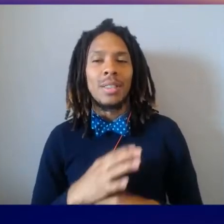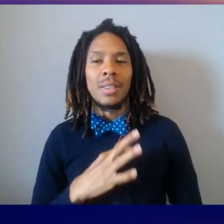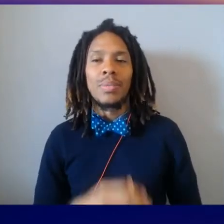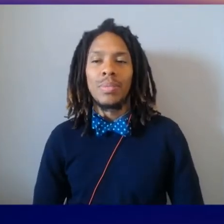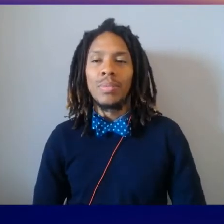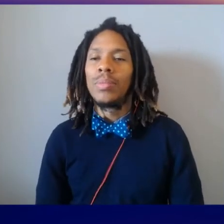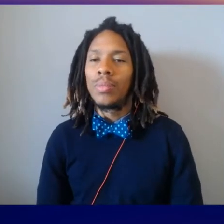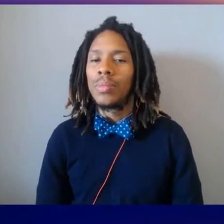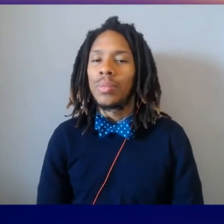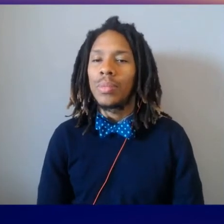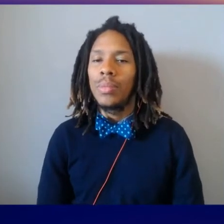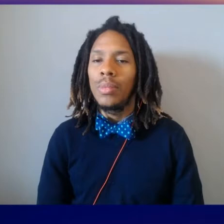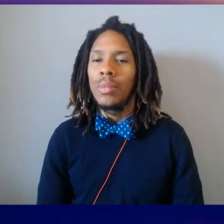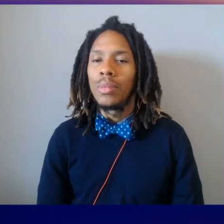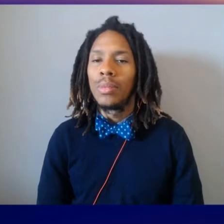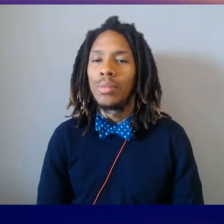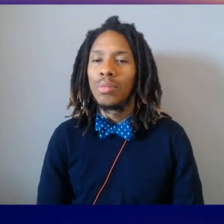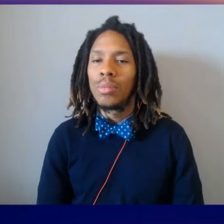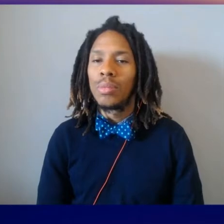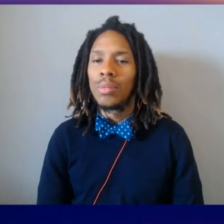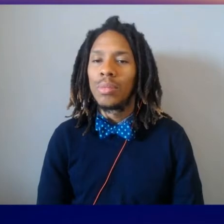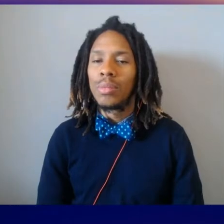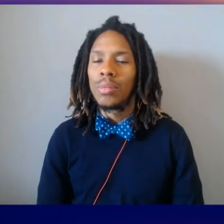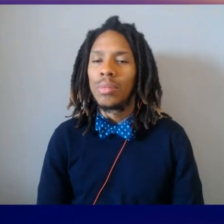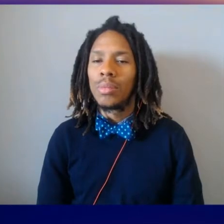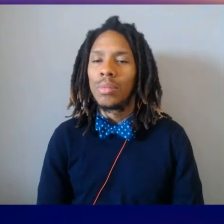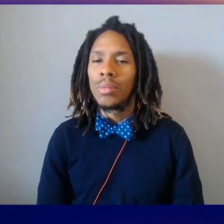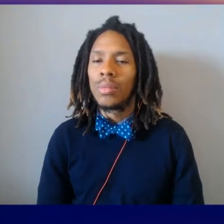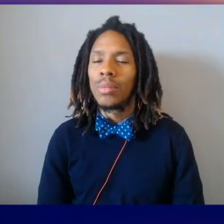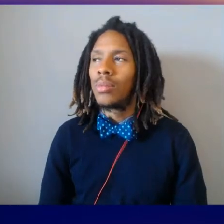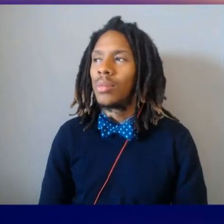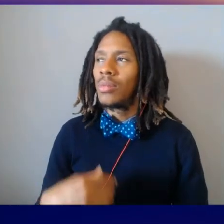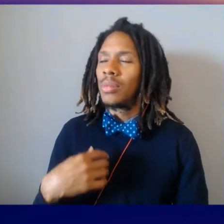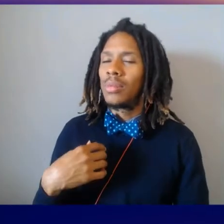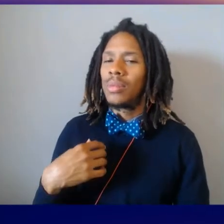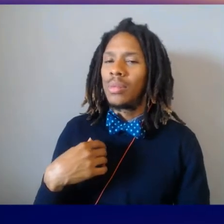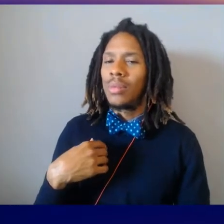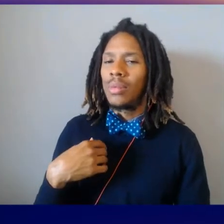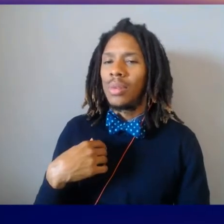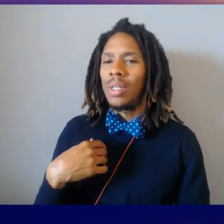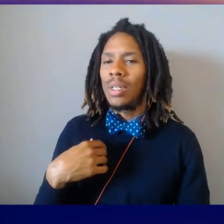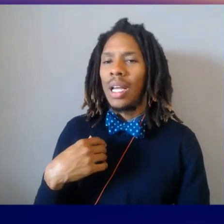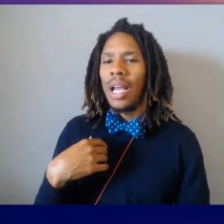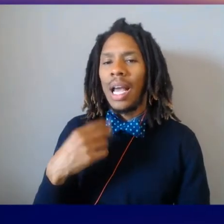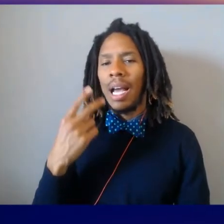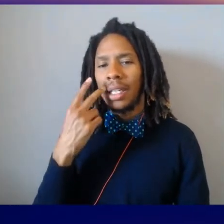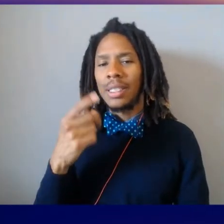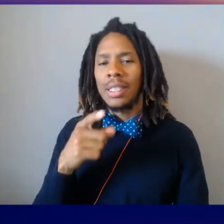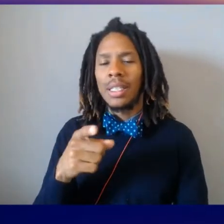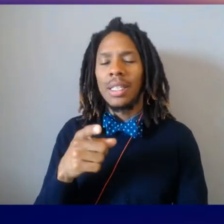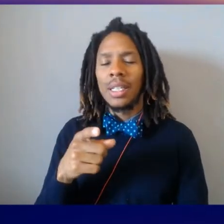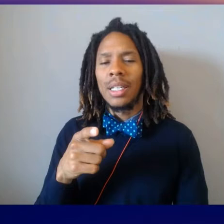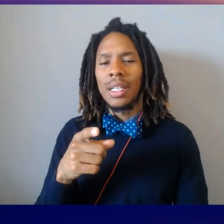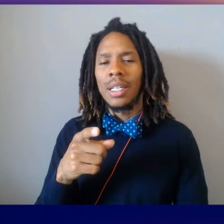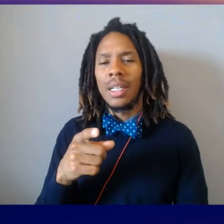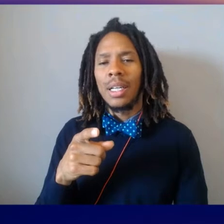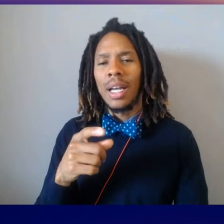So, I can see how this approach of just create the data store, I can query against it directly. Those results simplifies things.